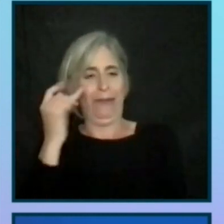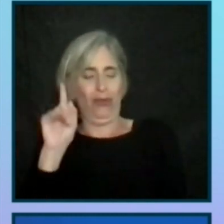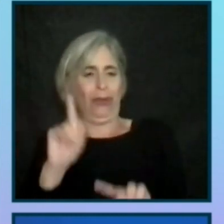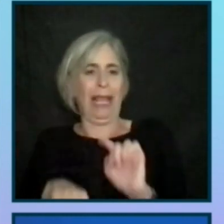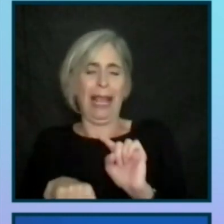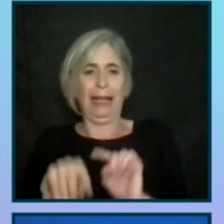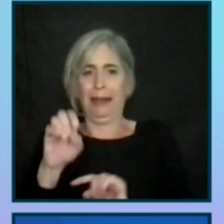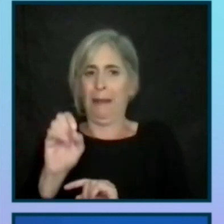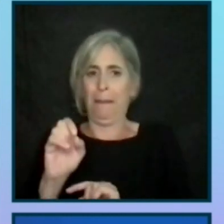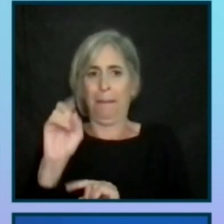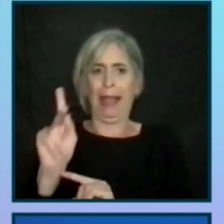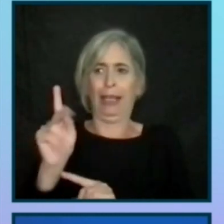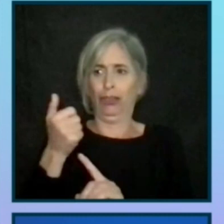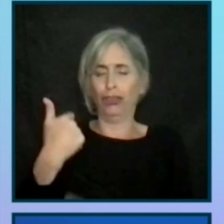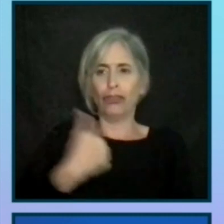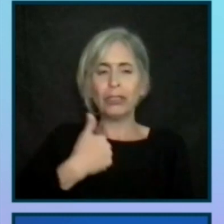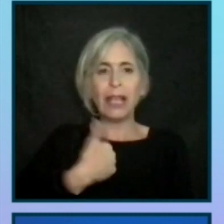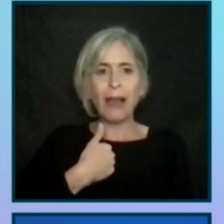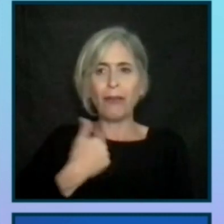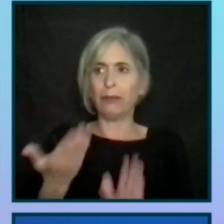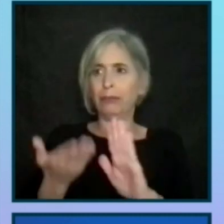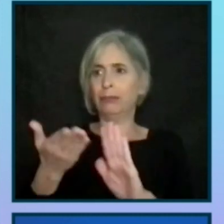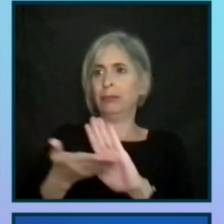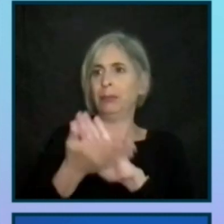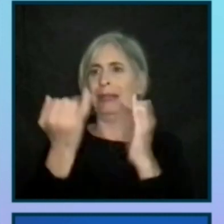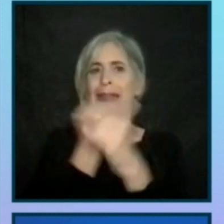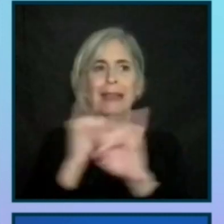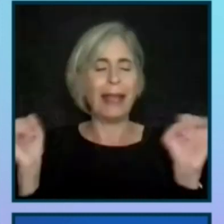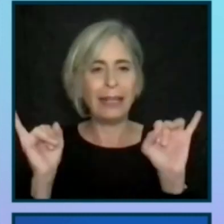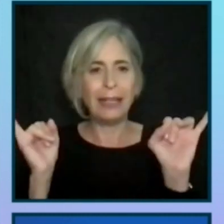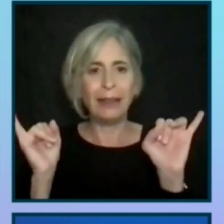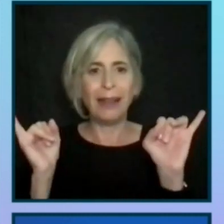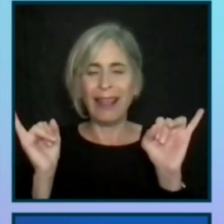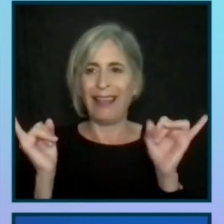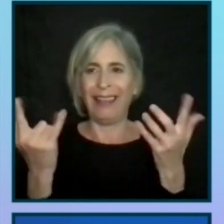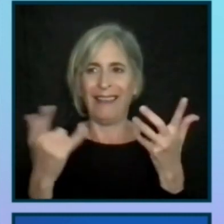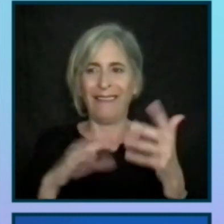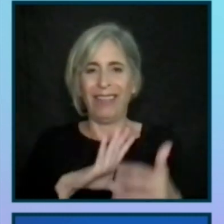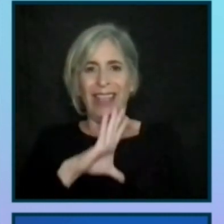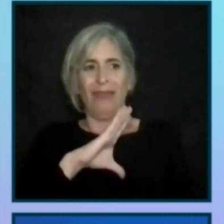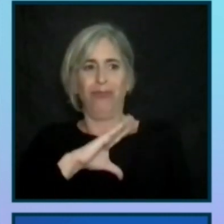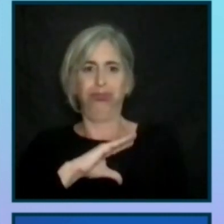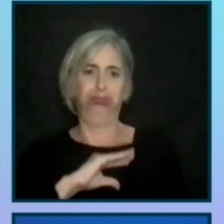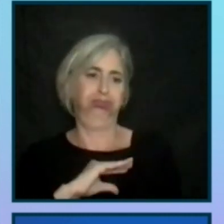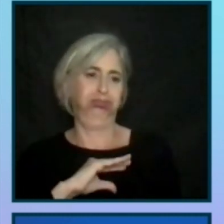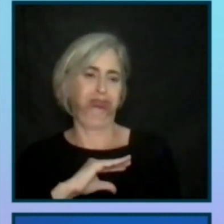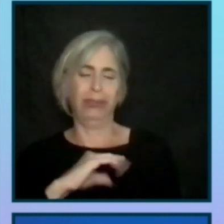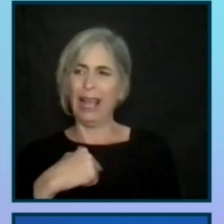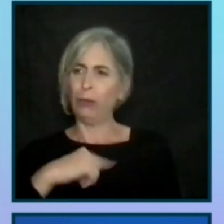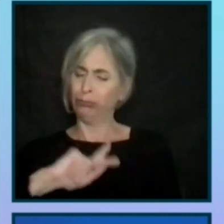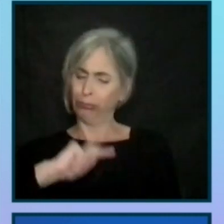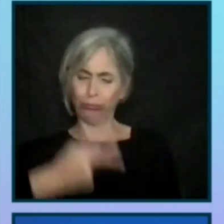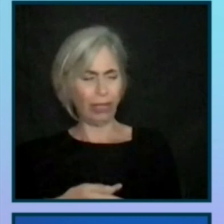because being independent means being able to bank. And it got me upsetting enough that I wrote this blog post.